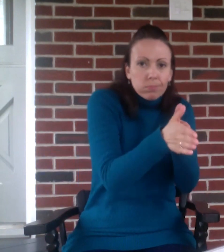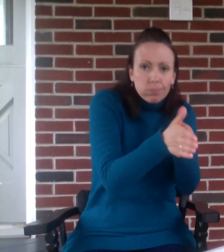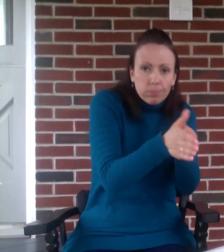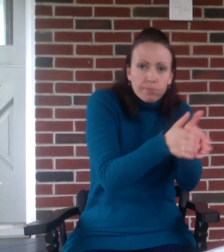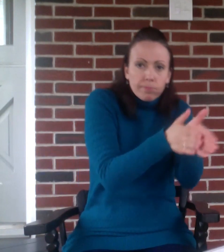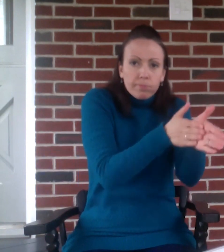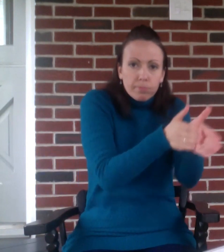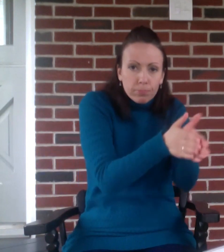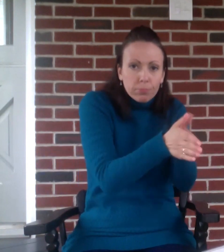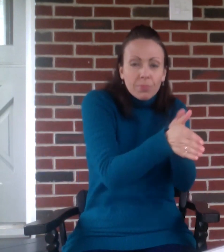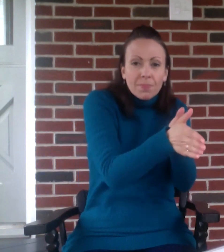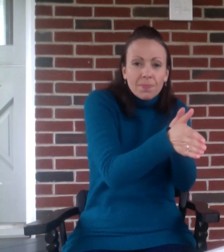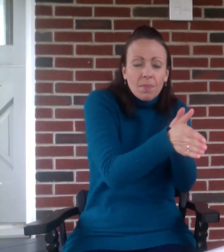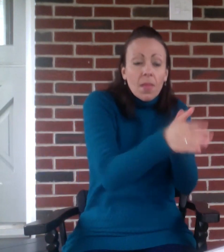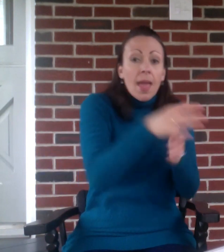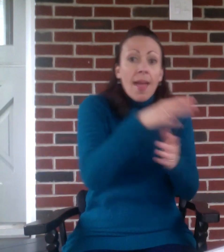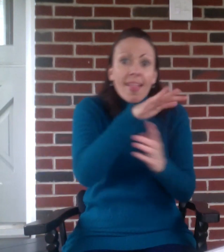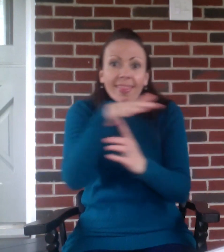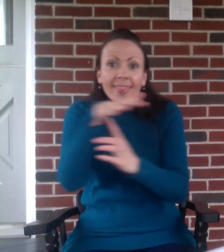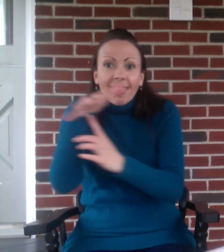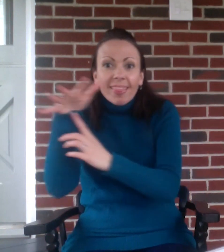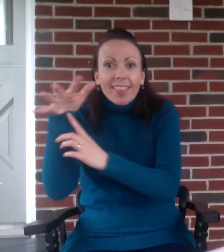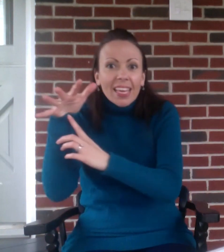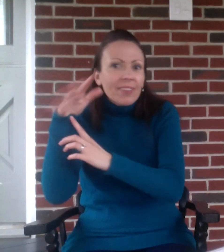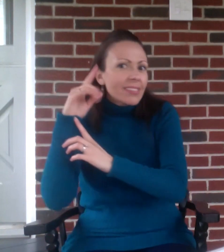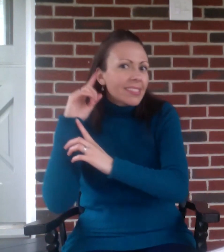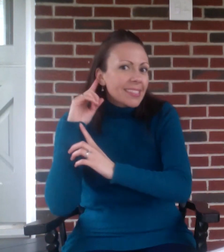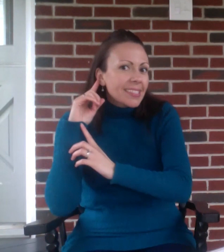Time past, so this didn't happen all in one day.